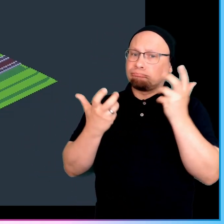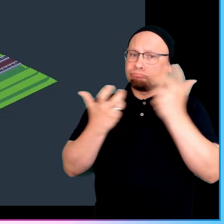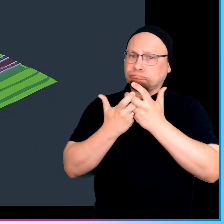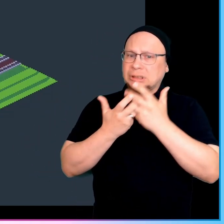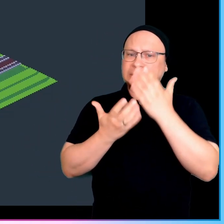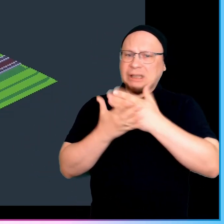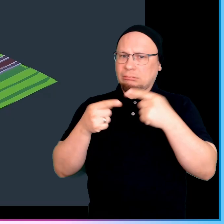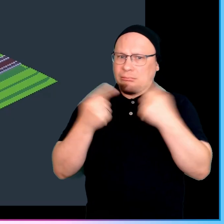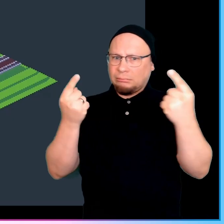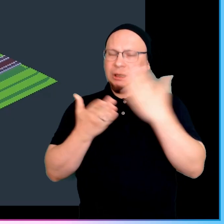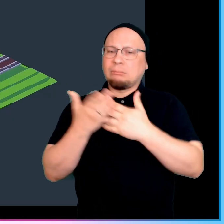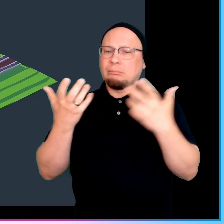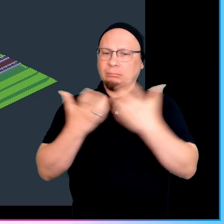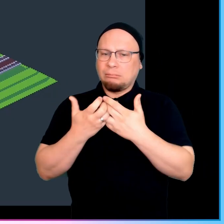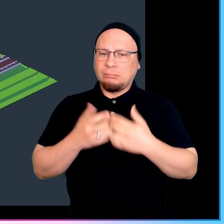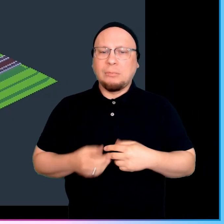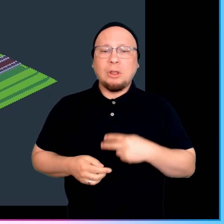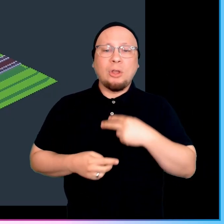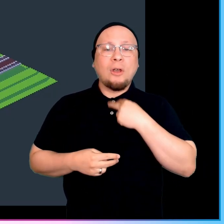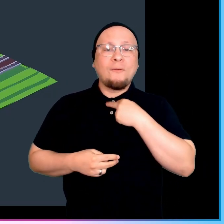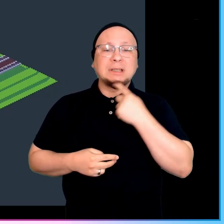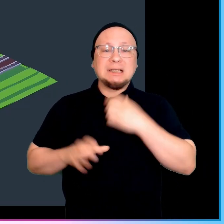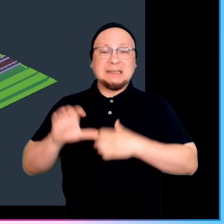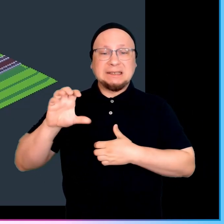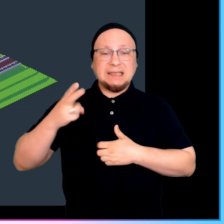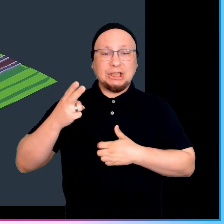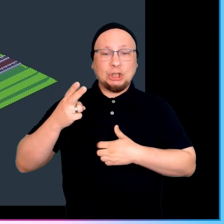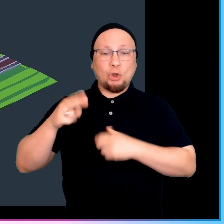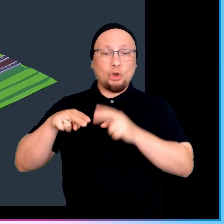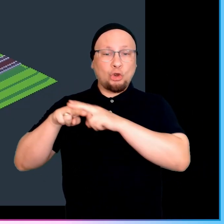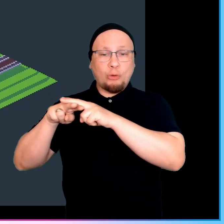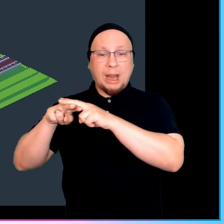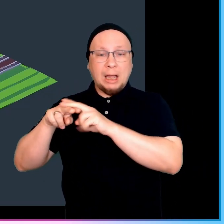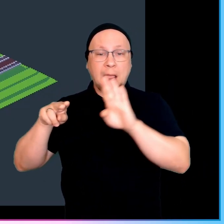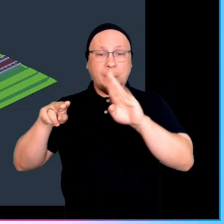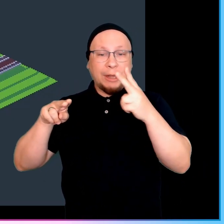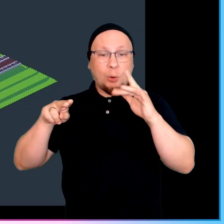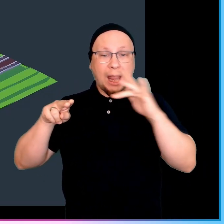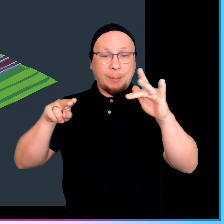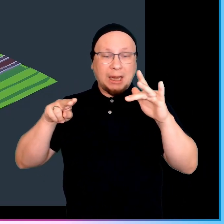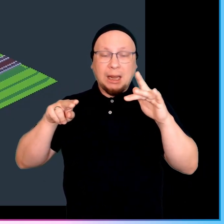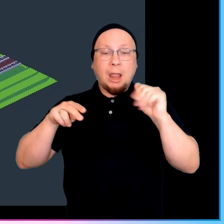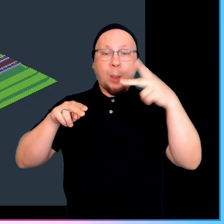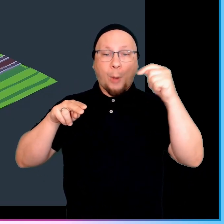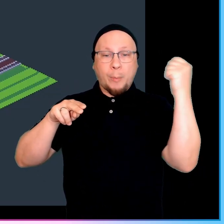C2 is a station. B2 is empty [Big Success]. Flats placed in B2.